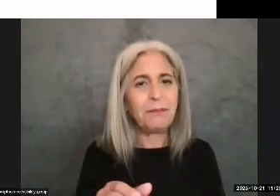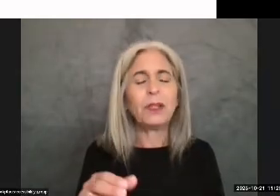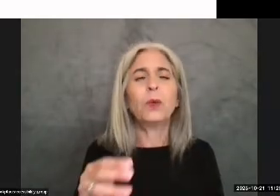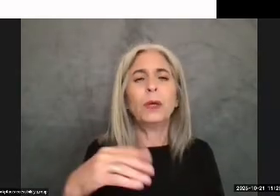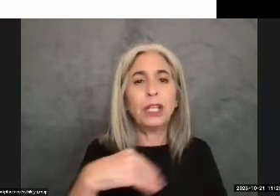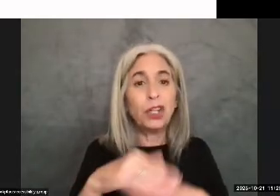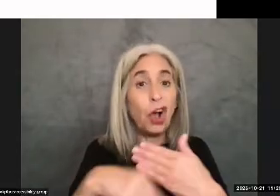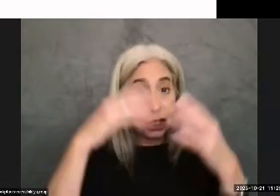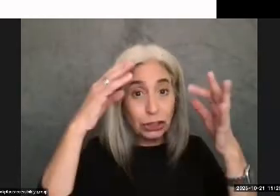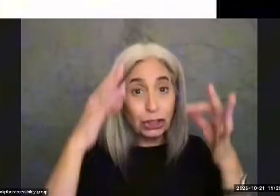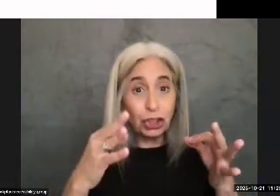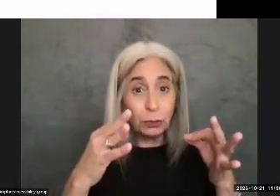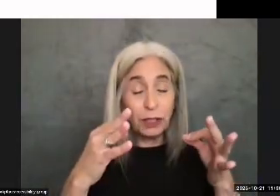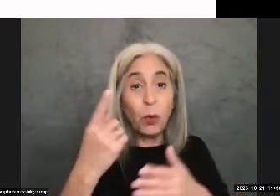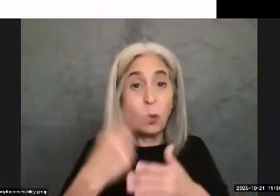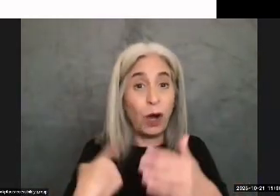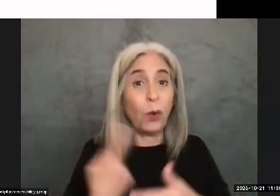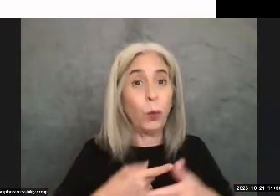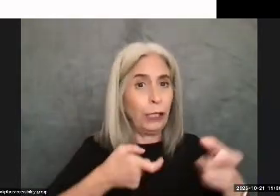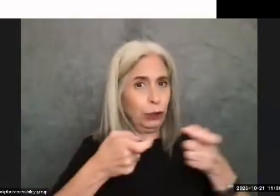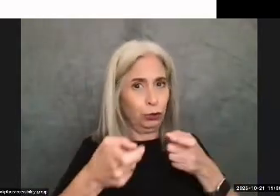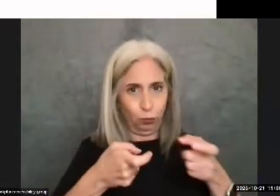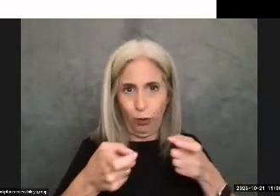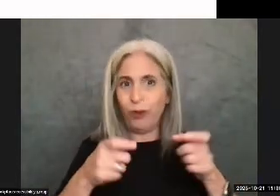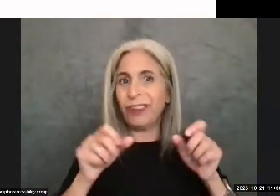Kathleen DeForest: Now, we can all determine what we control.